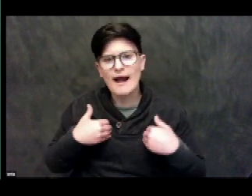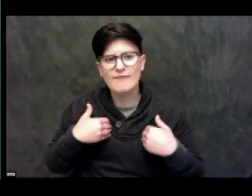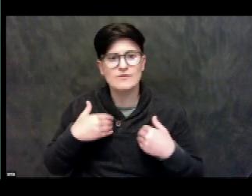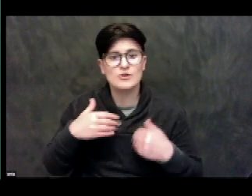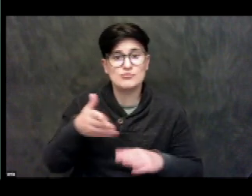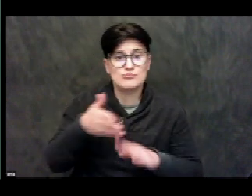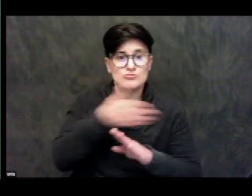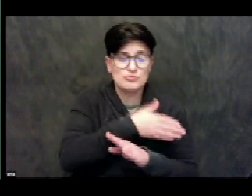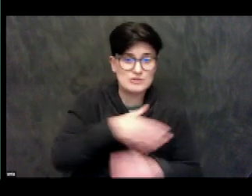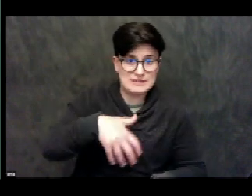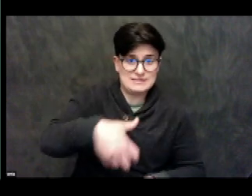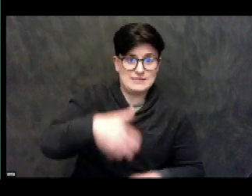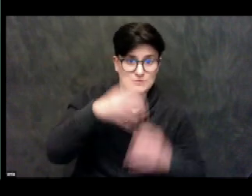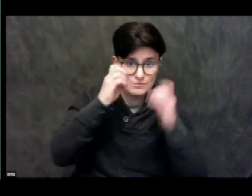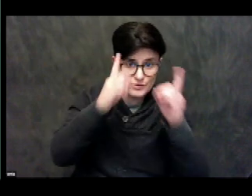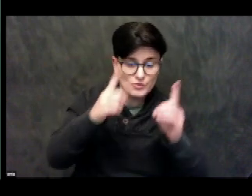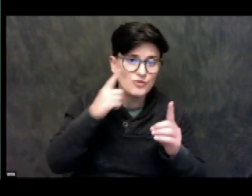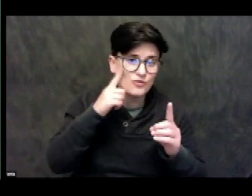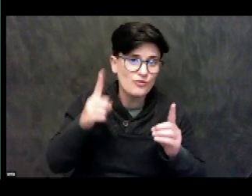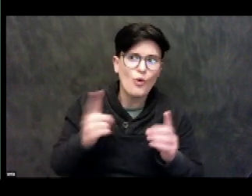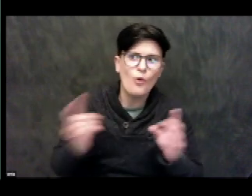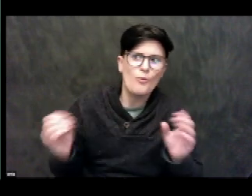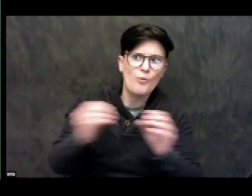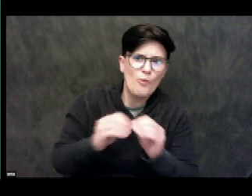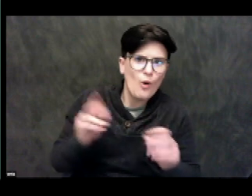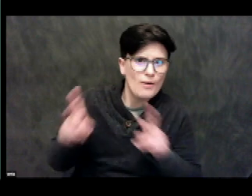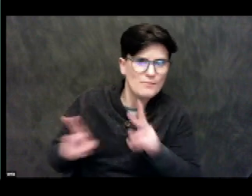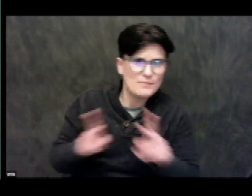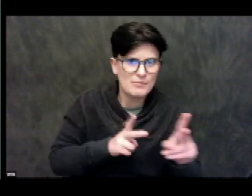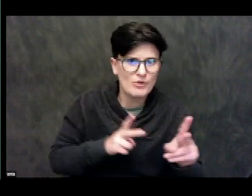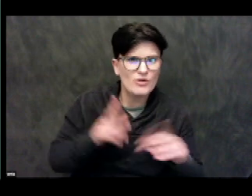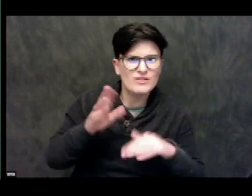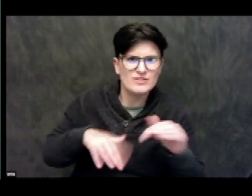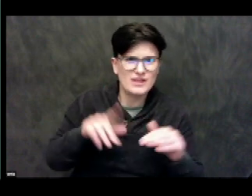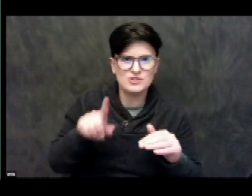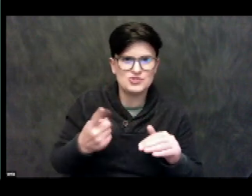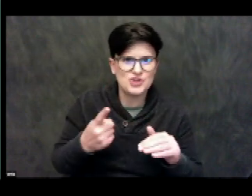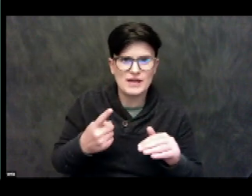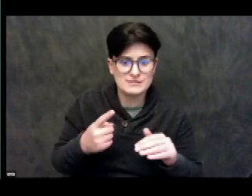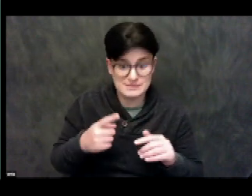than just people that are soon considering pregnancy.